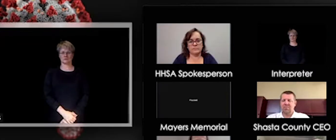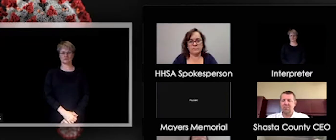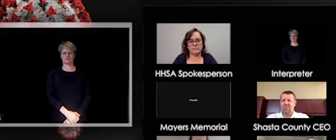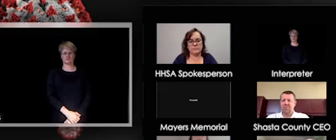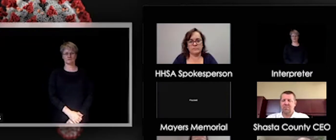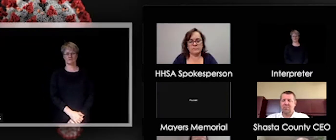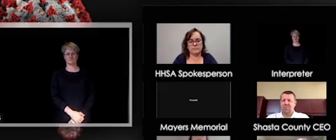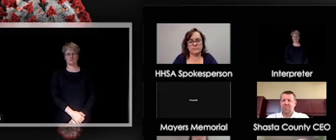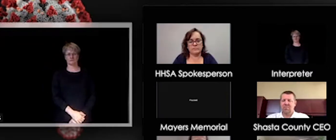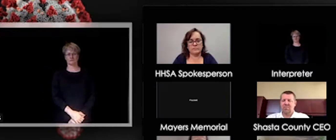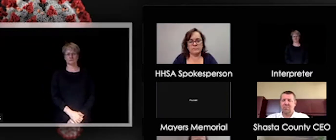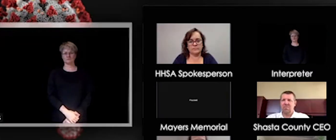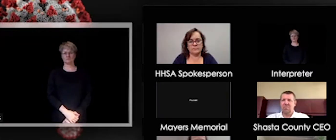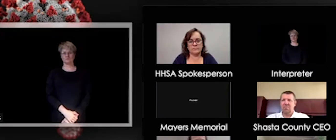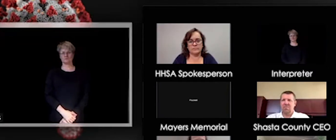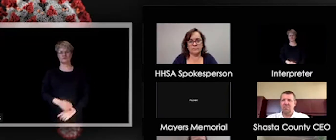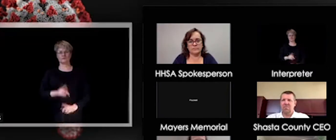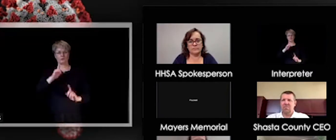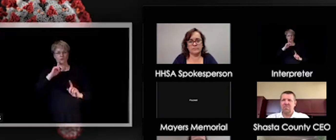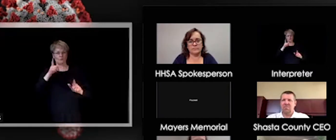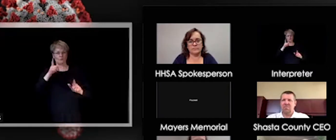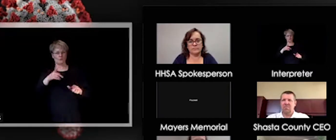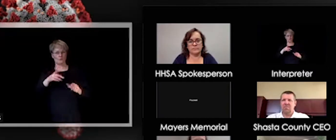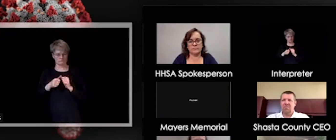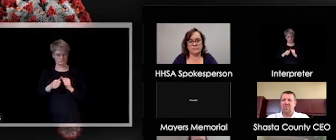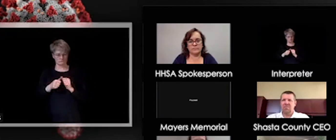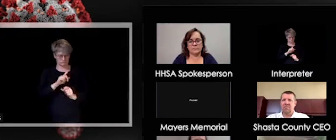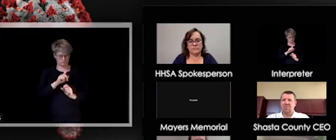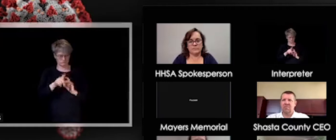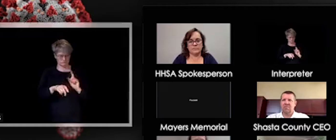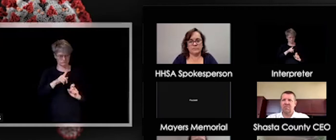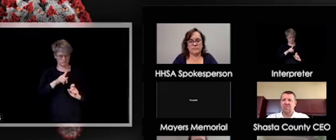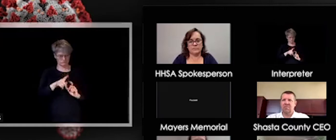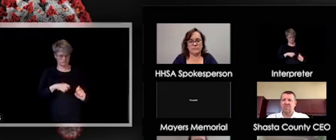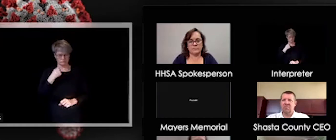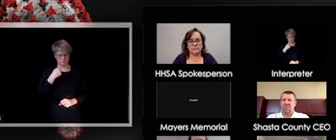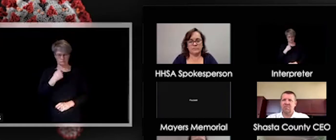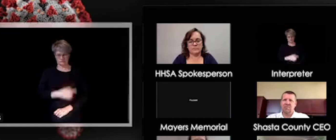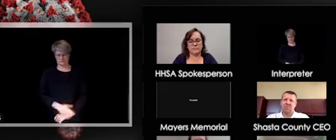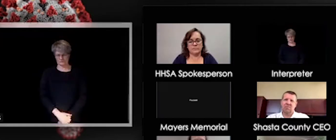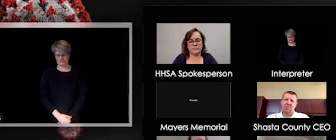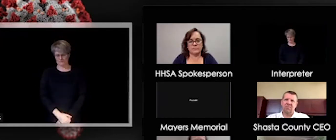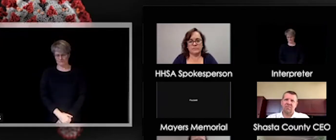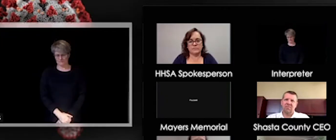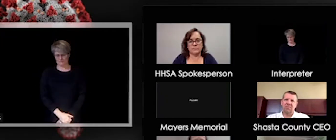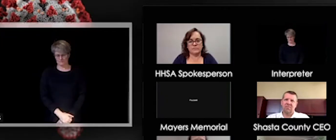seen the protest movement grow and a lot of other public health officials advising people